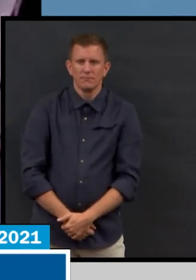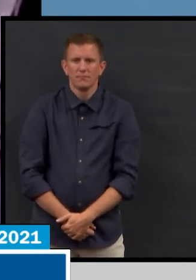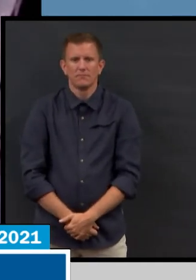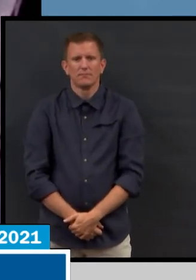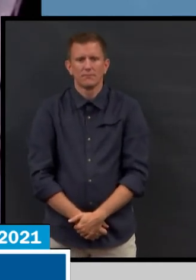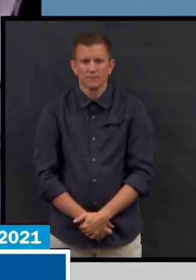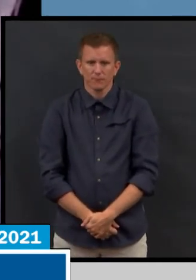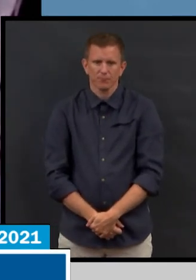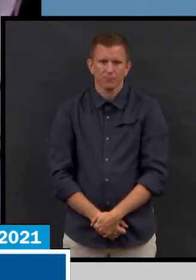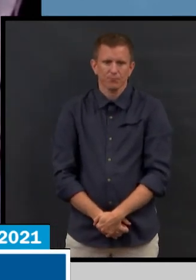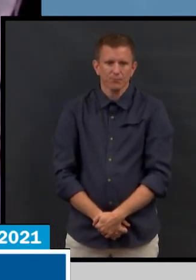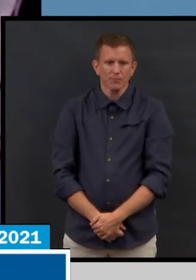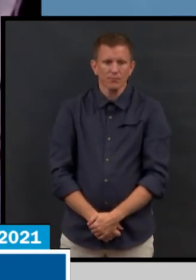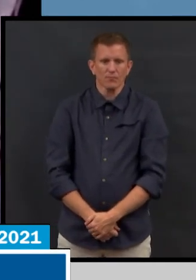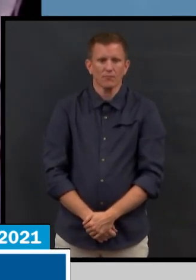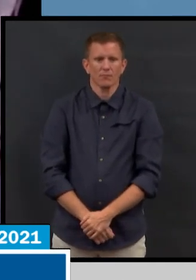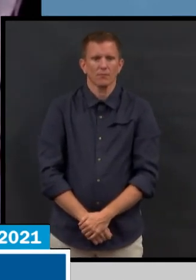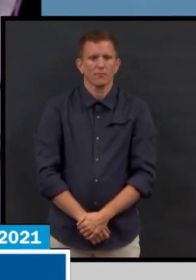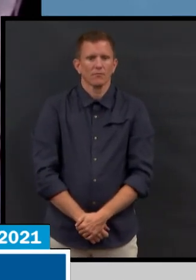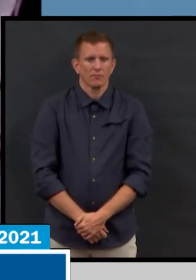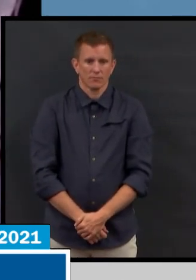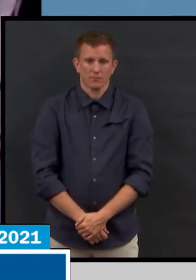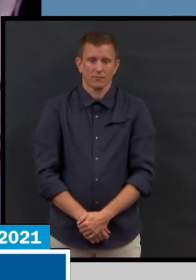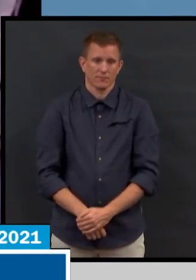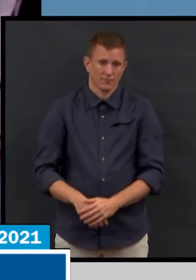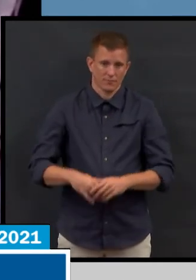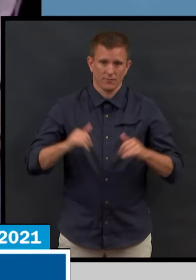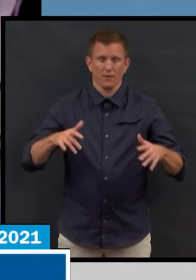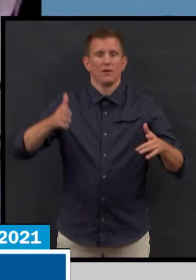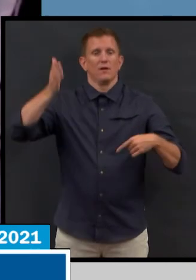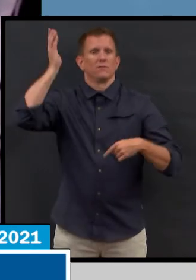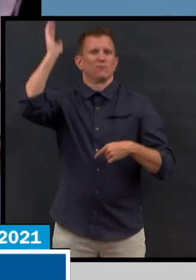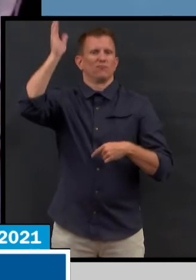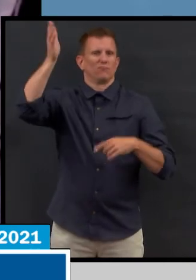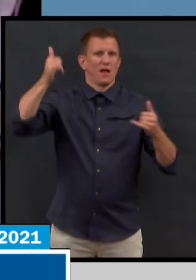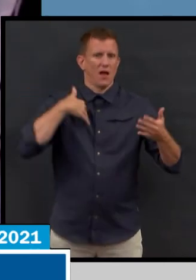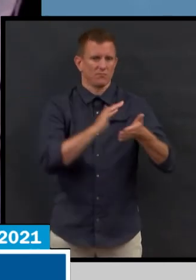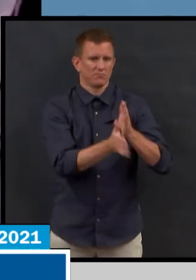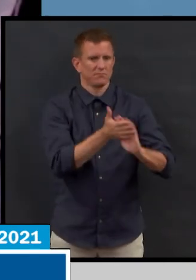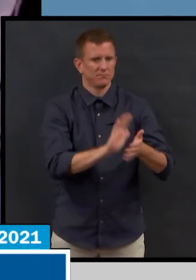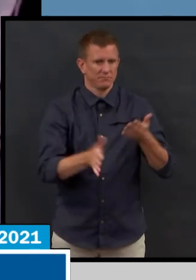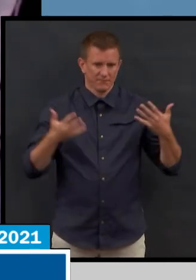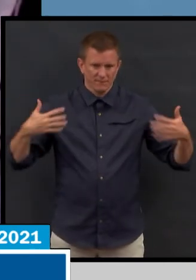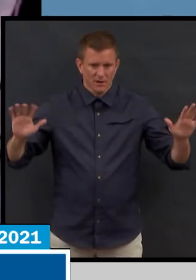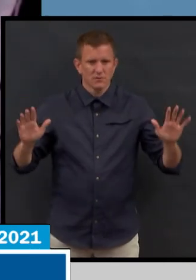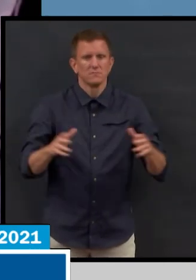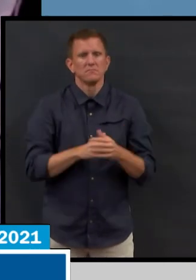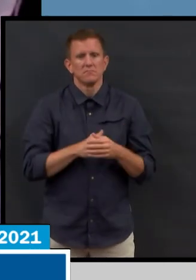gentlemen we have come to the time in the program where it is the mayor and councilman herndon